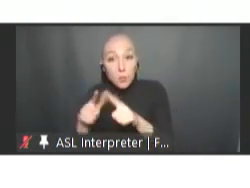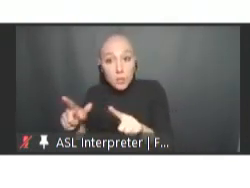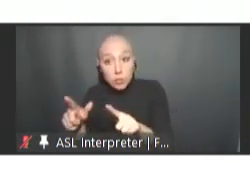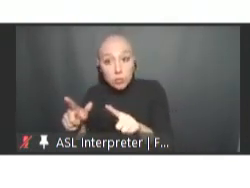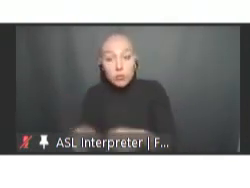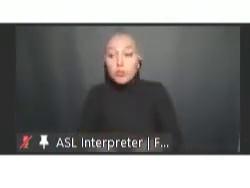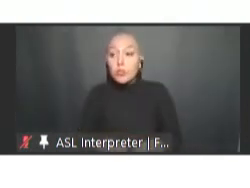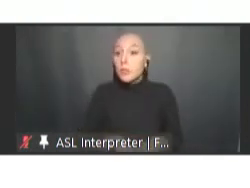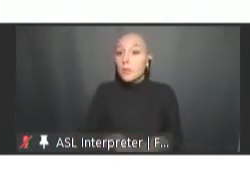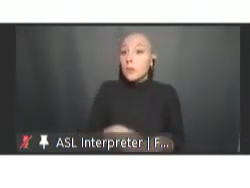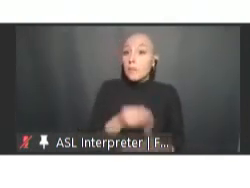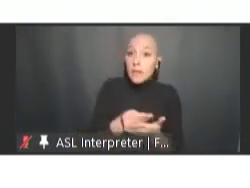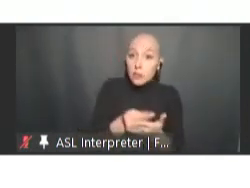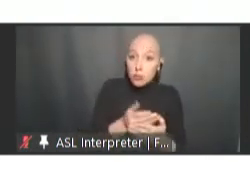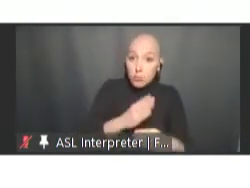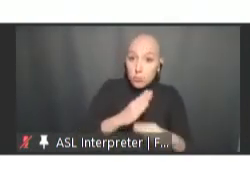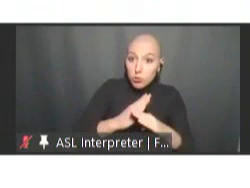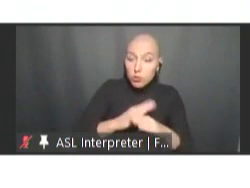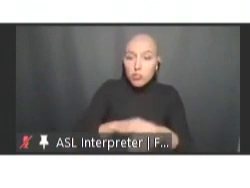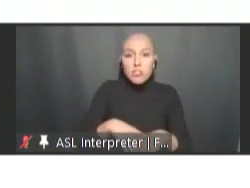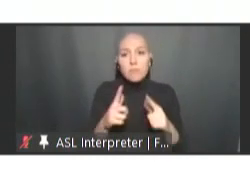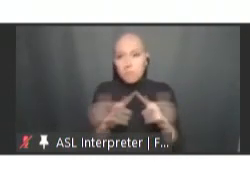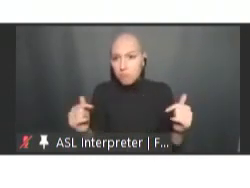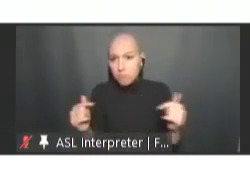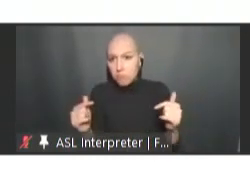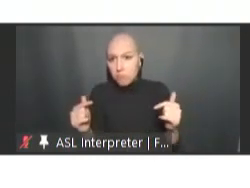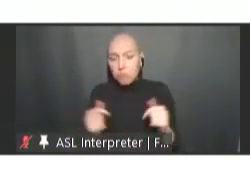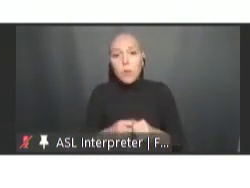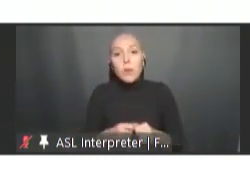financial barriers, et cetera. There also needs to be a choice.